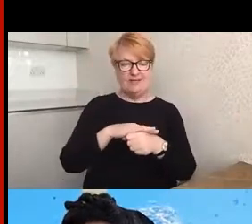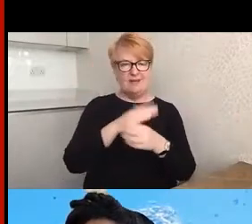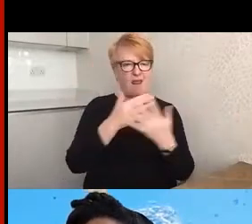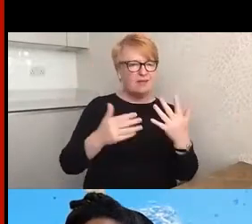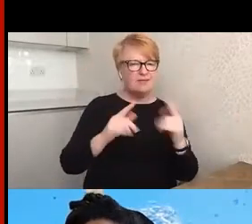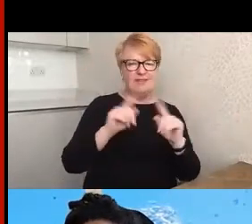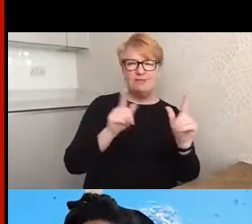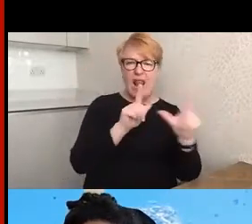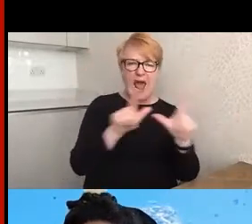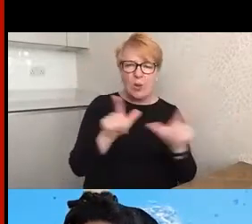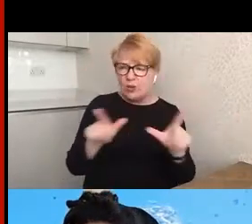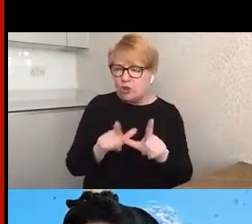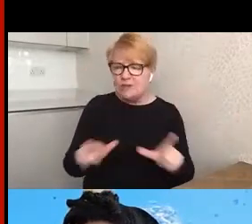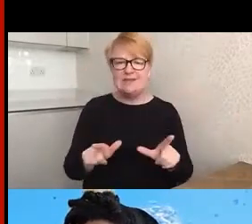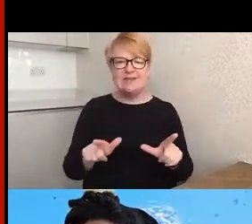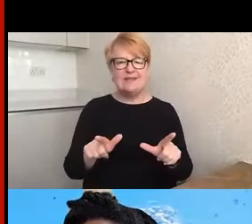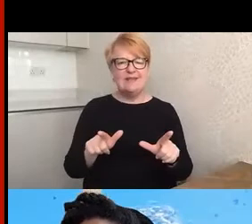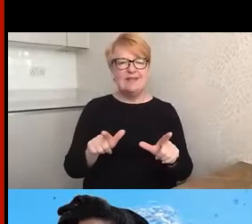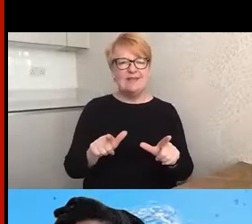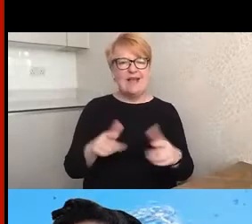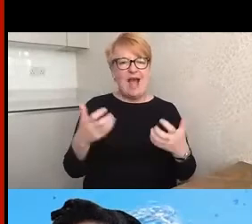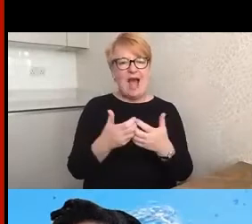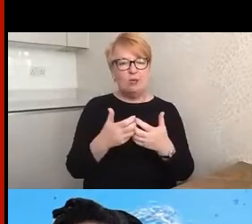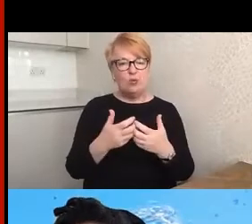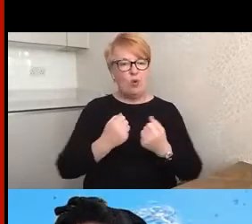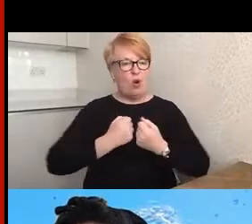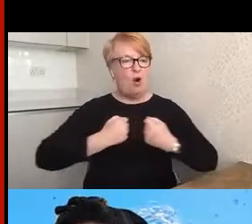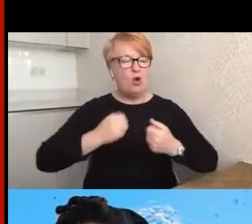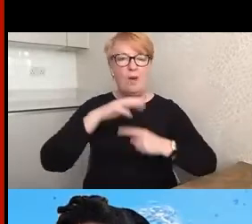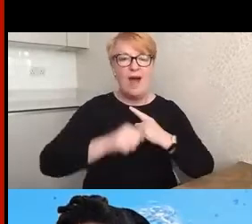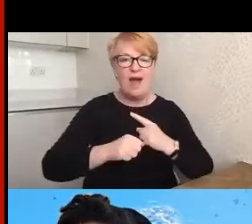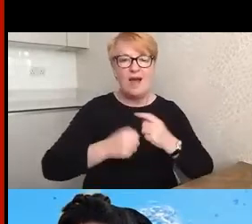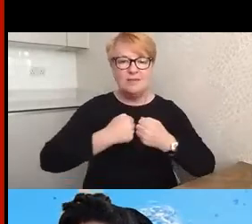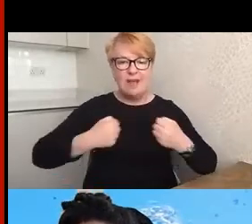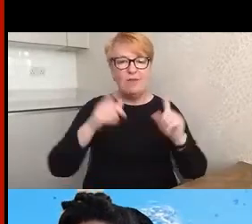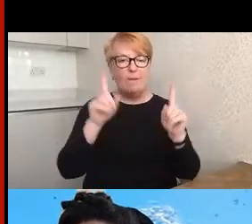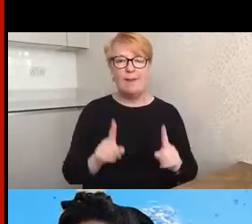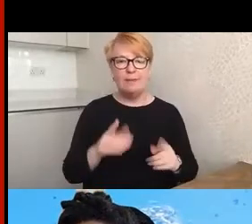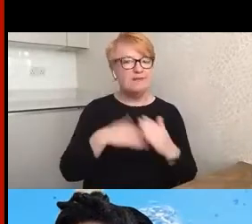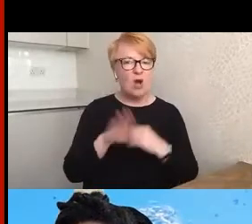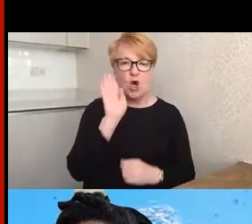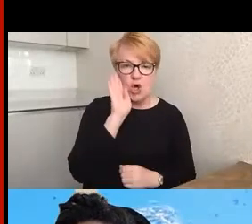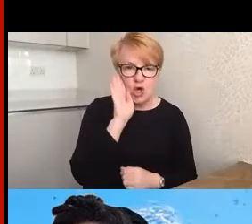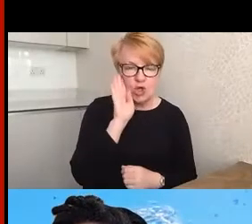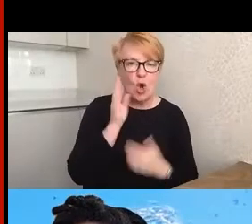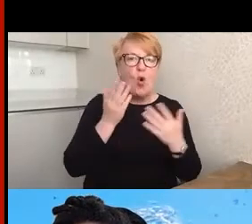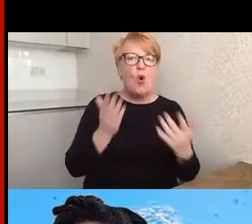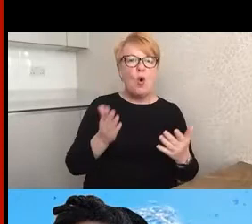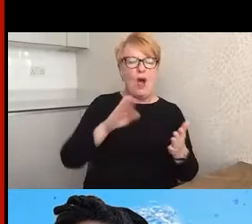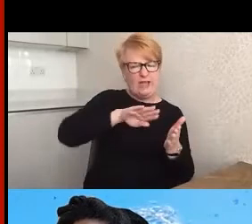and a way to occupy space for those who are frequently unable to be heard. For those who are frequently excluded from the decision-making process,